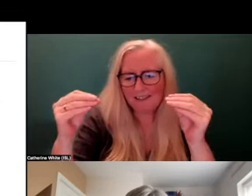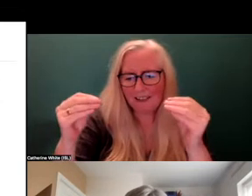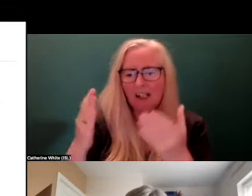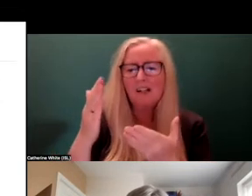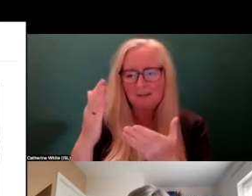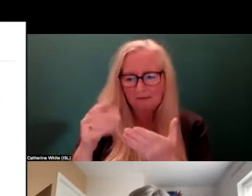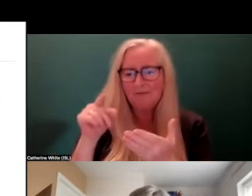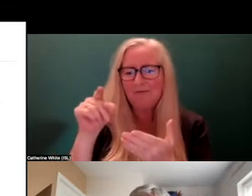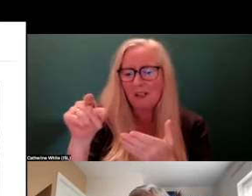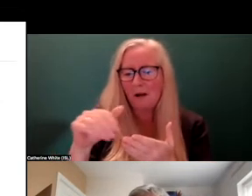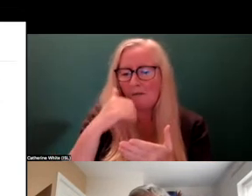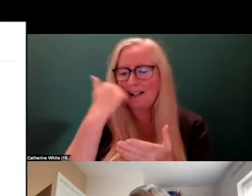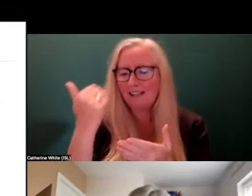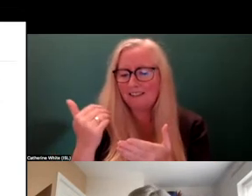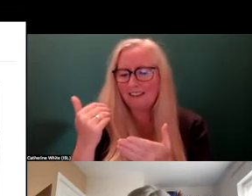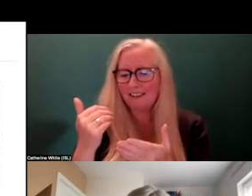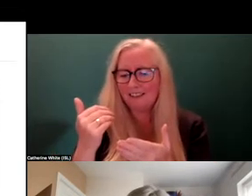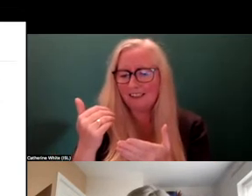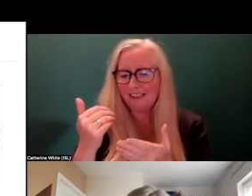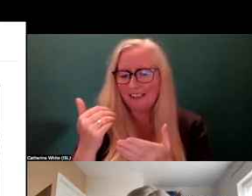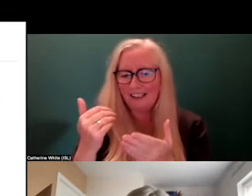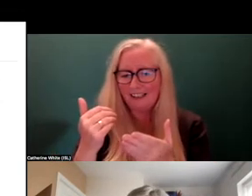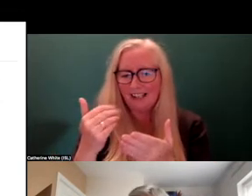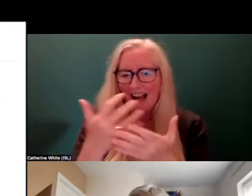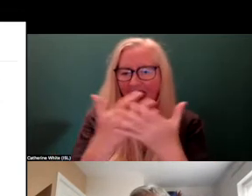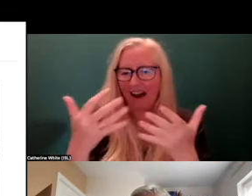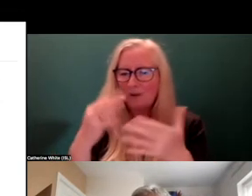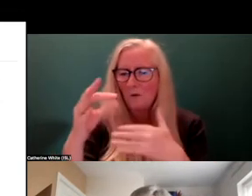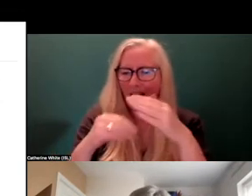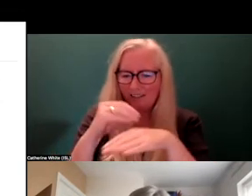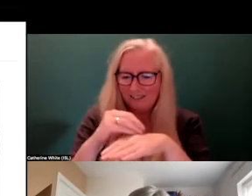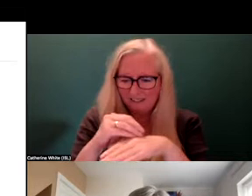in some part attributed to a dearth of social capital in Japanese culture.